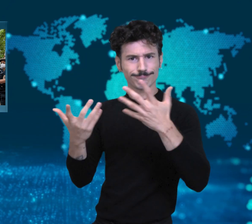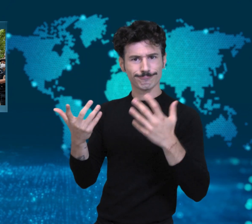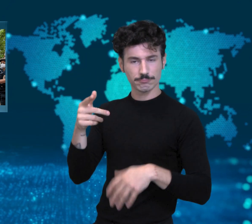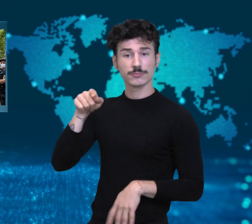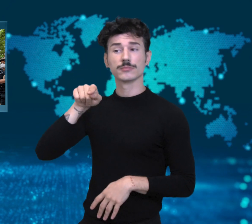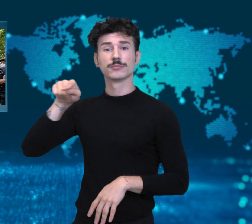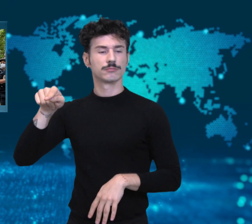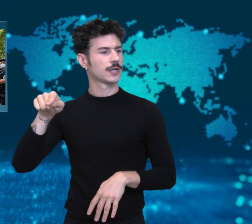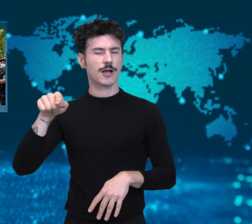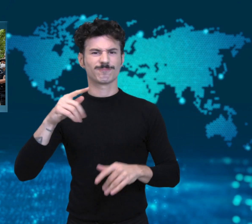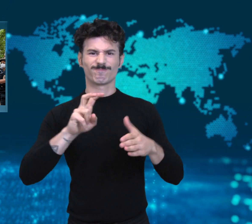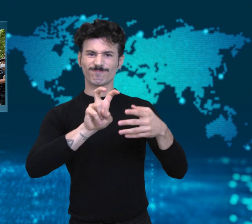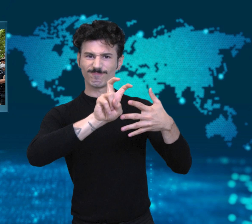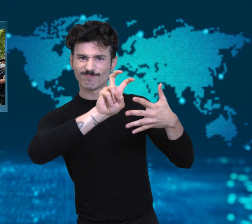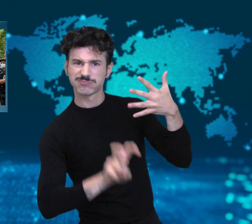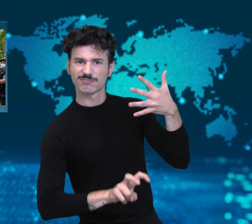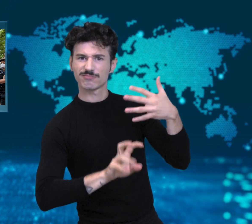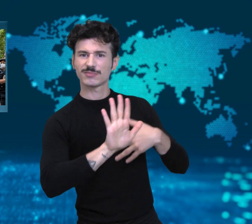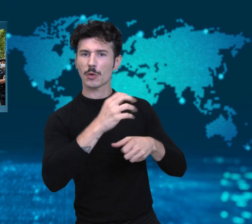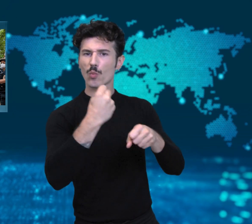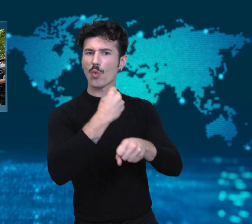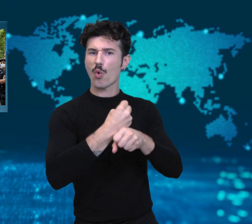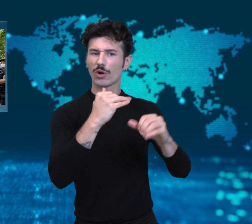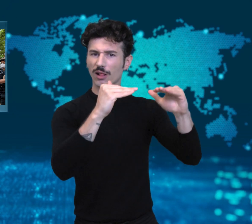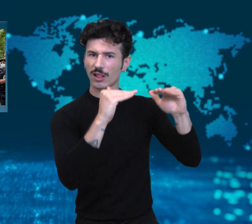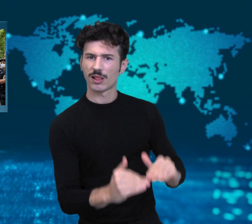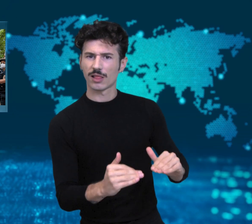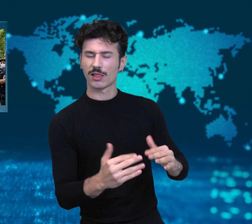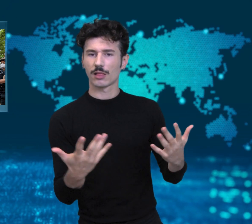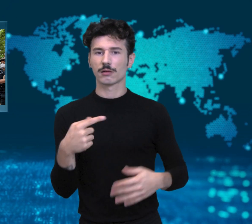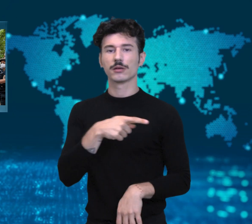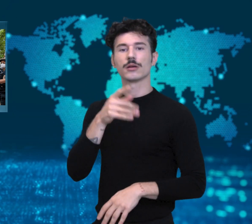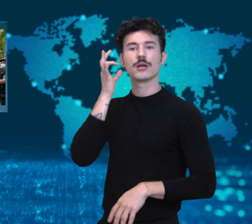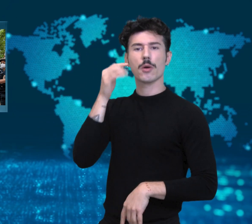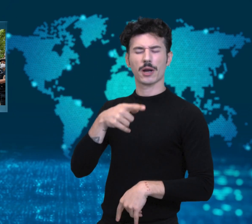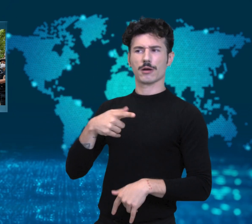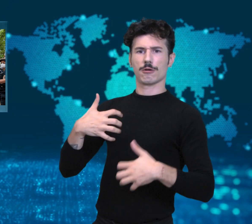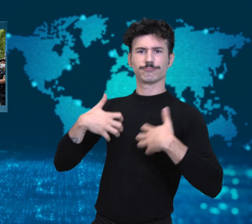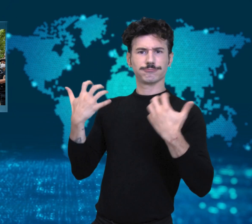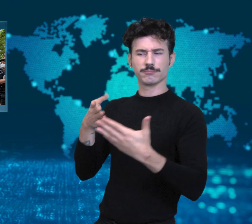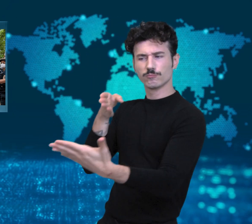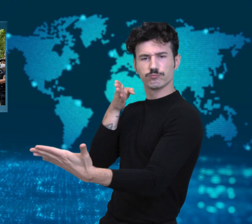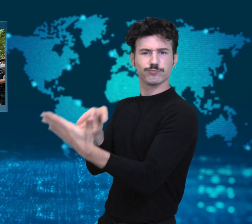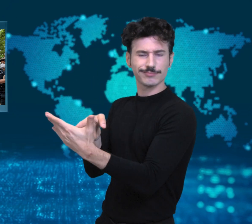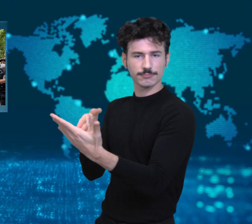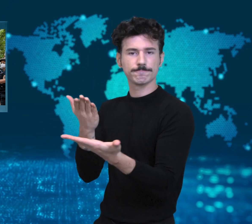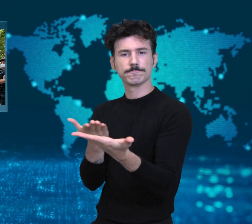she filed a report with the Department of Homeland Security.